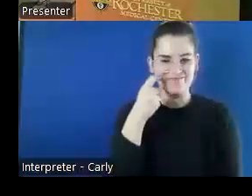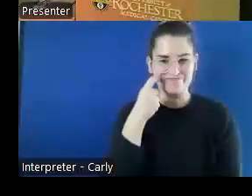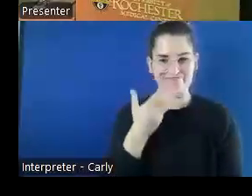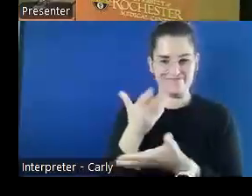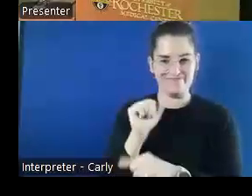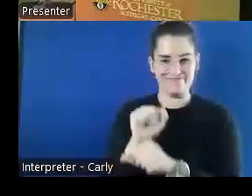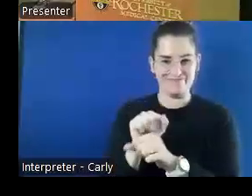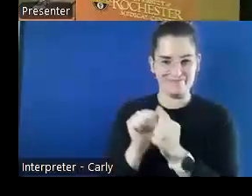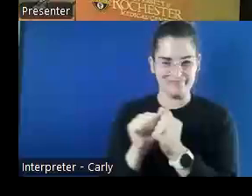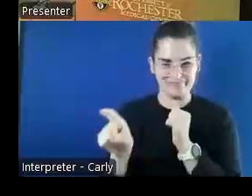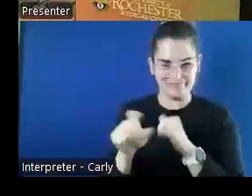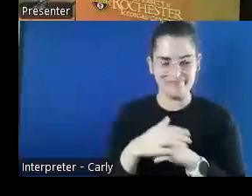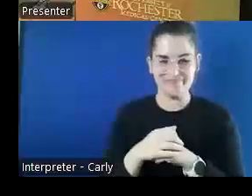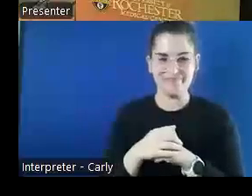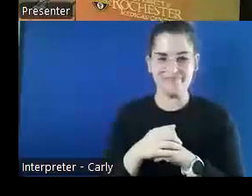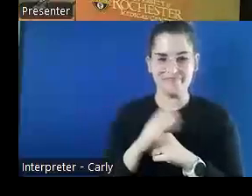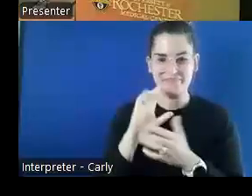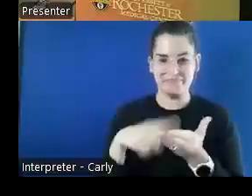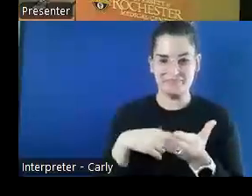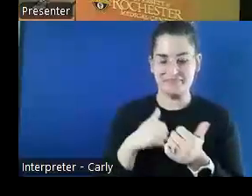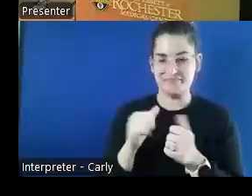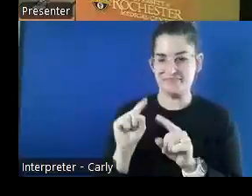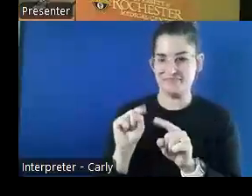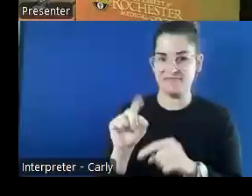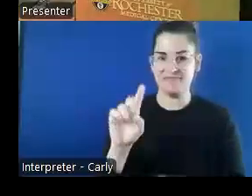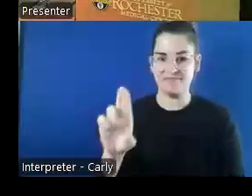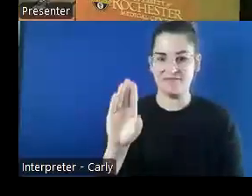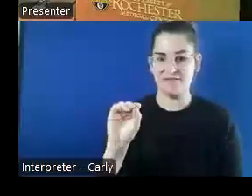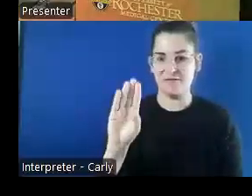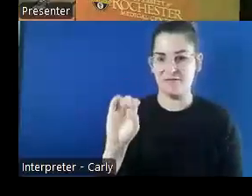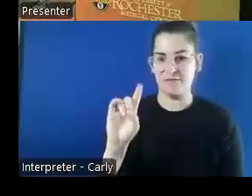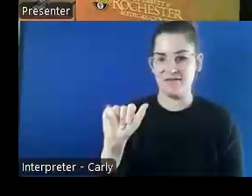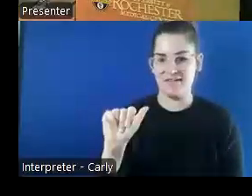this with um my attending Dr boobita and we were discussing how some of the patients on 192 might